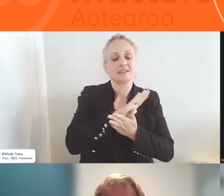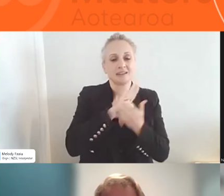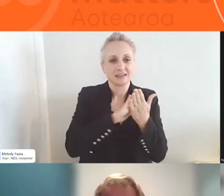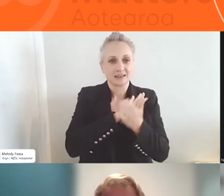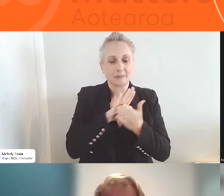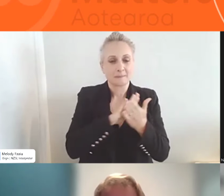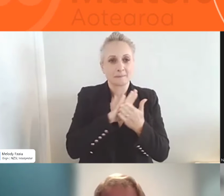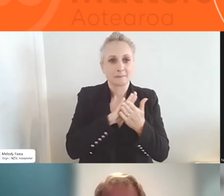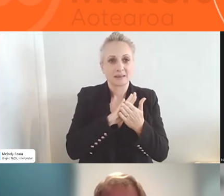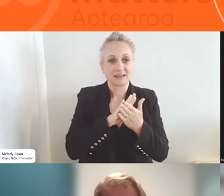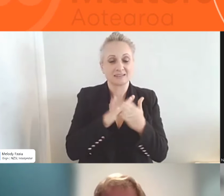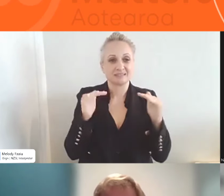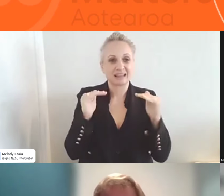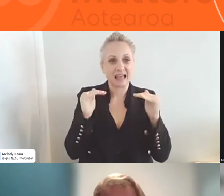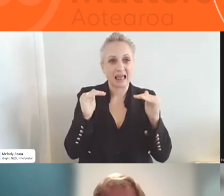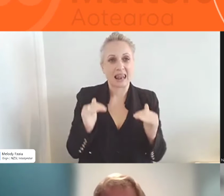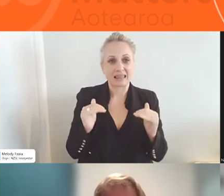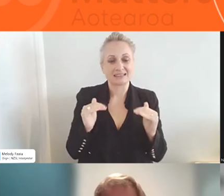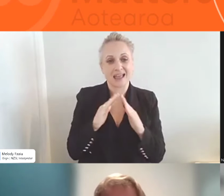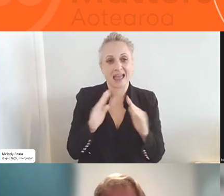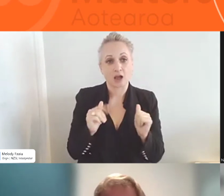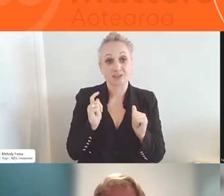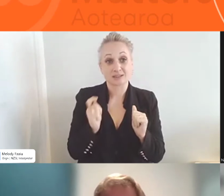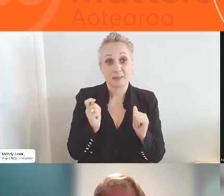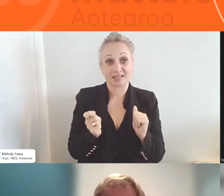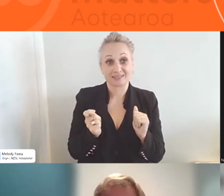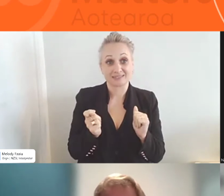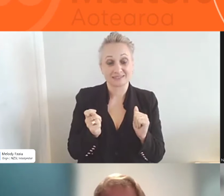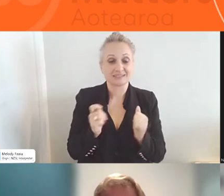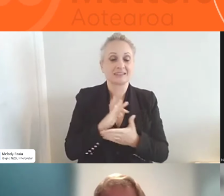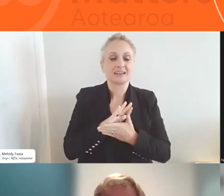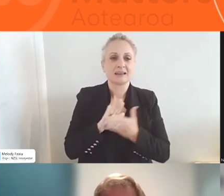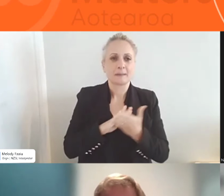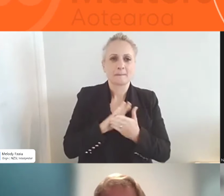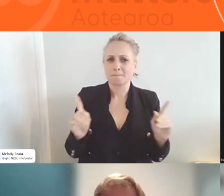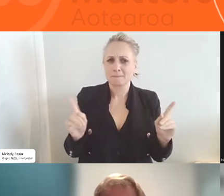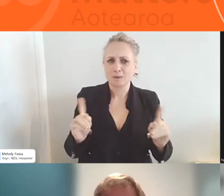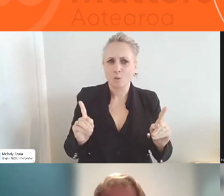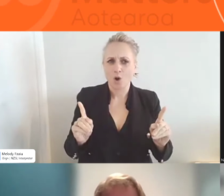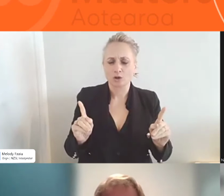number of lots. So in the short-term there'd be a bunch of developers